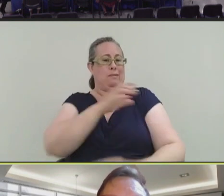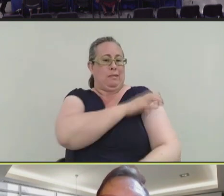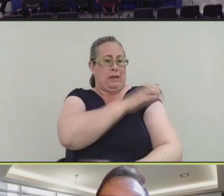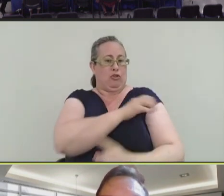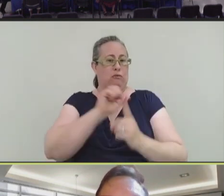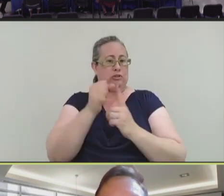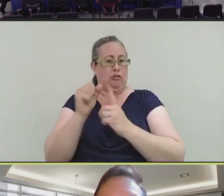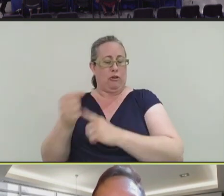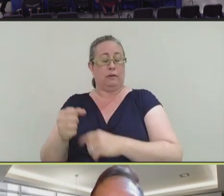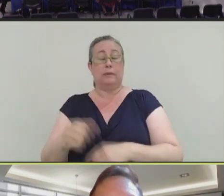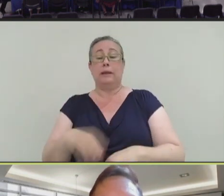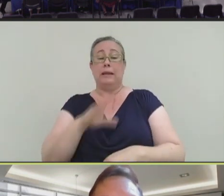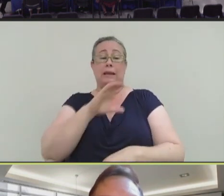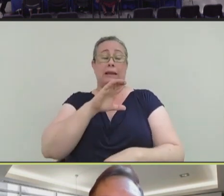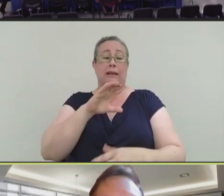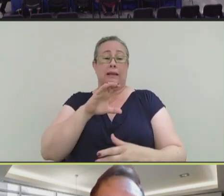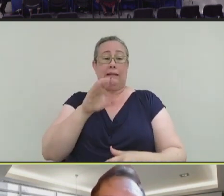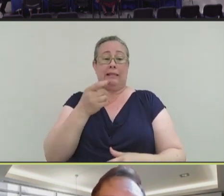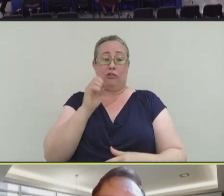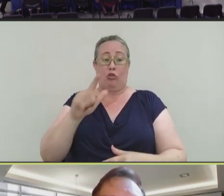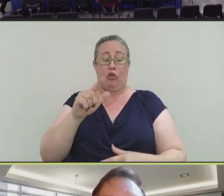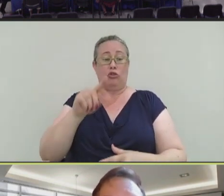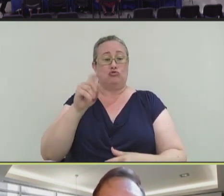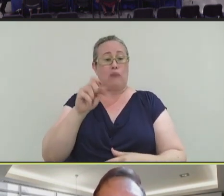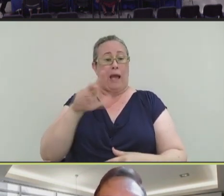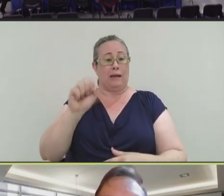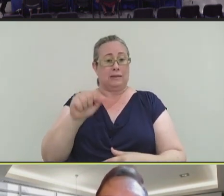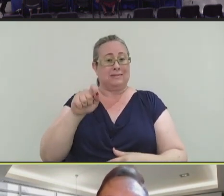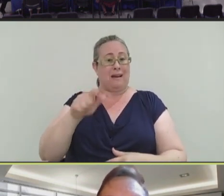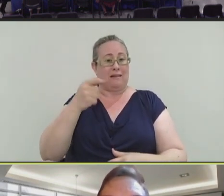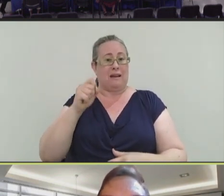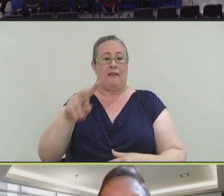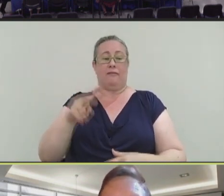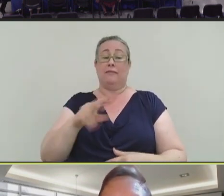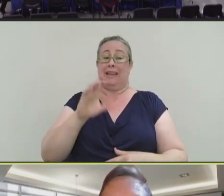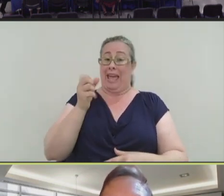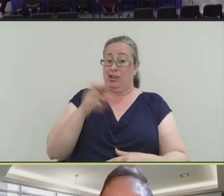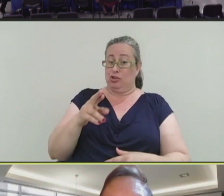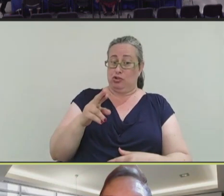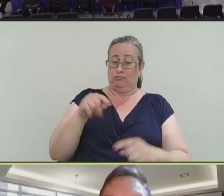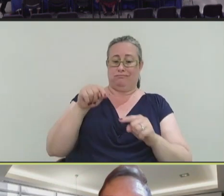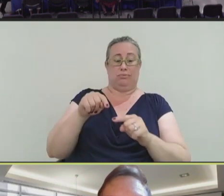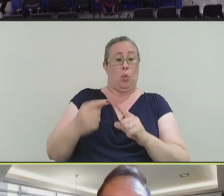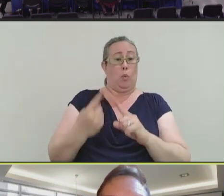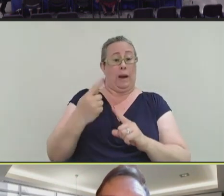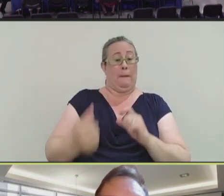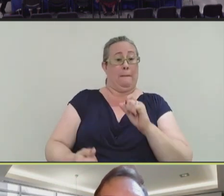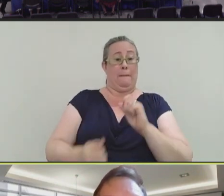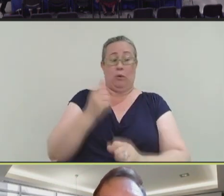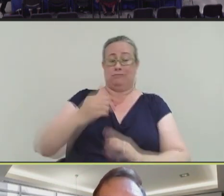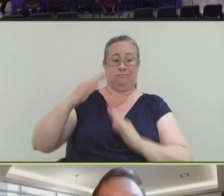on clinicaltrials.gov, cancer vaccines are probably one of the most rapidly growing